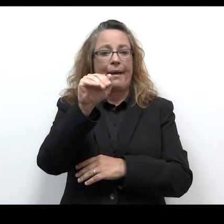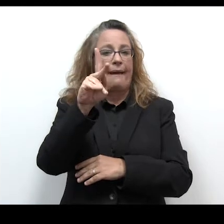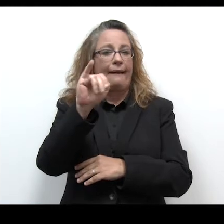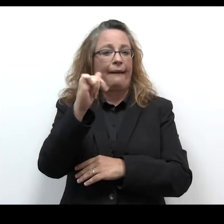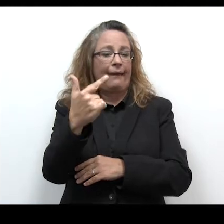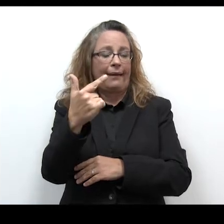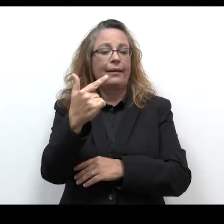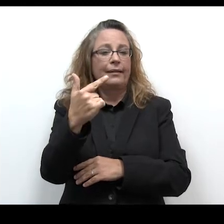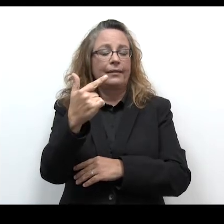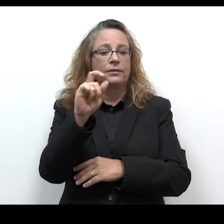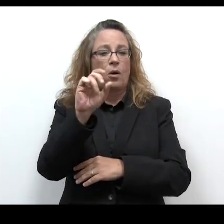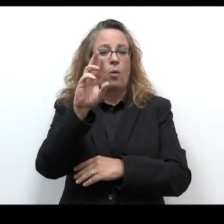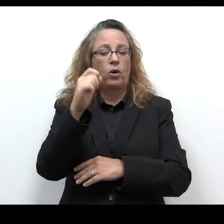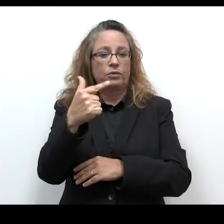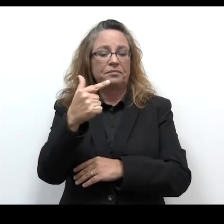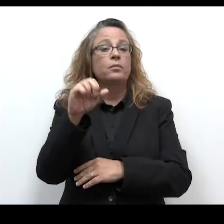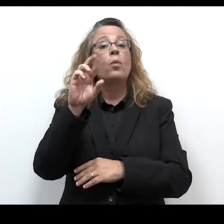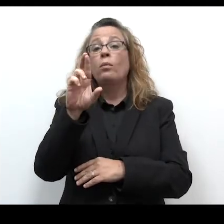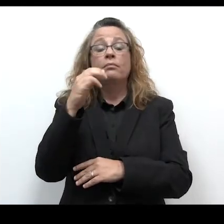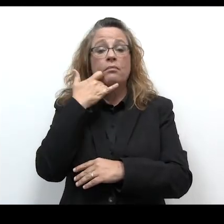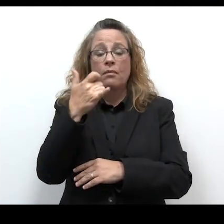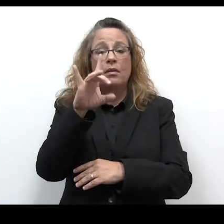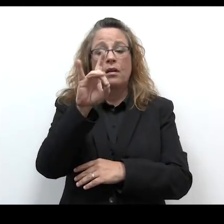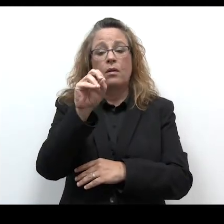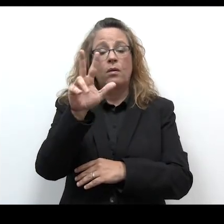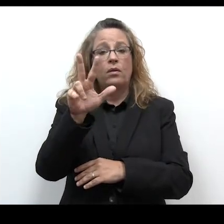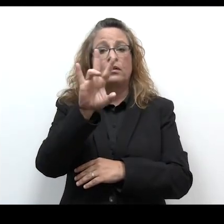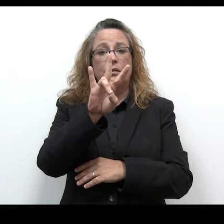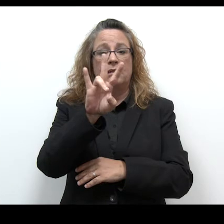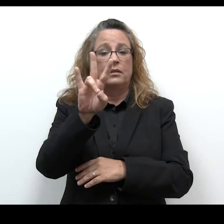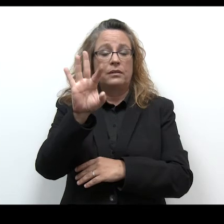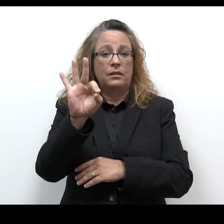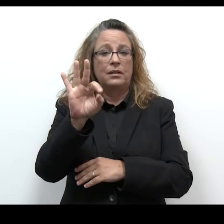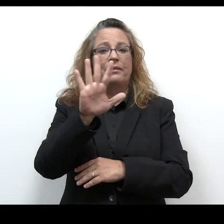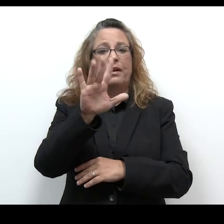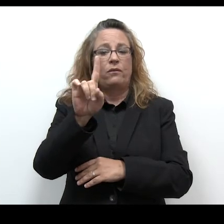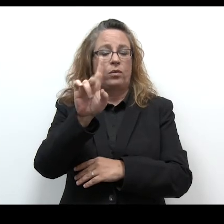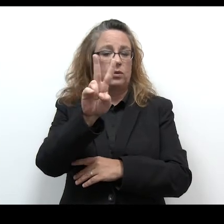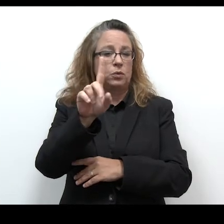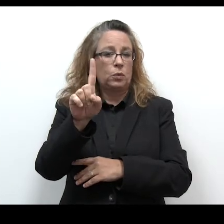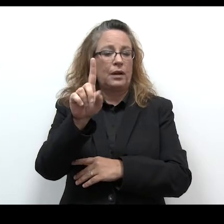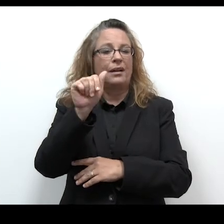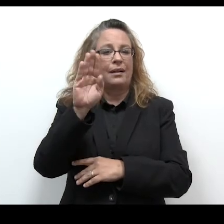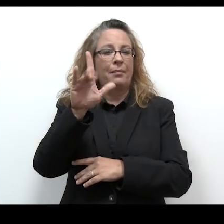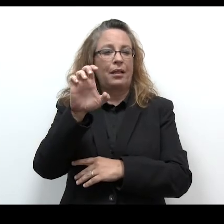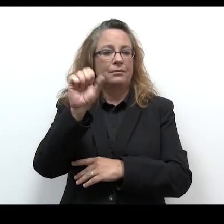Or call Able South Carolina at 803-779-5121